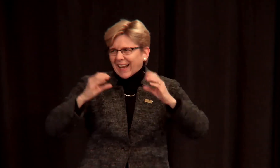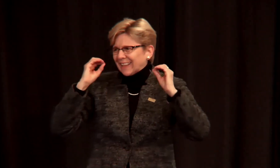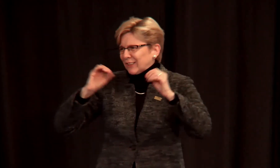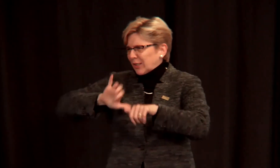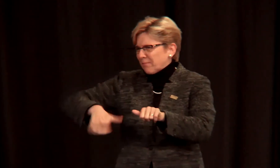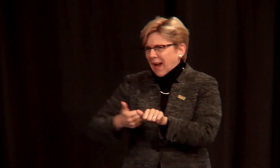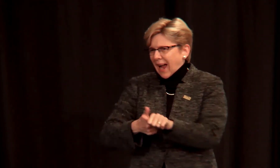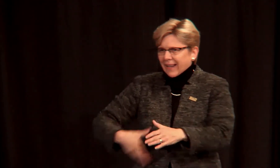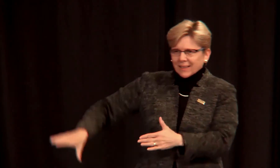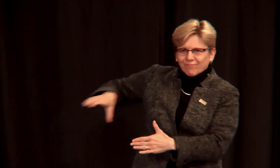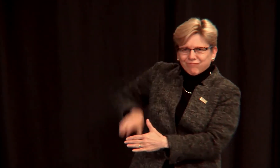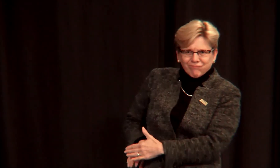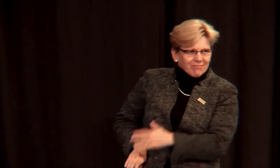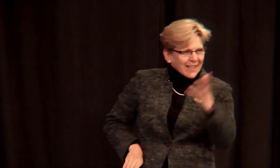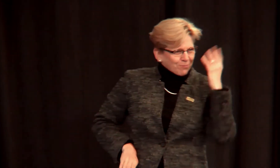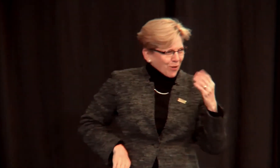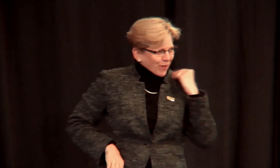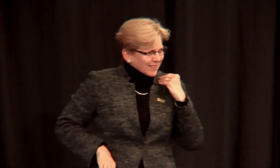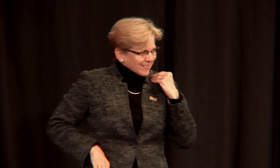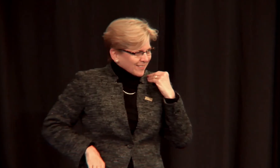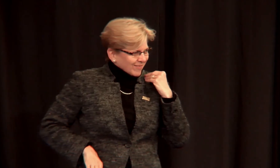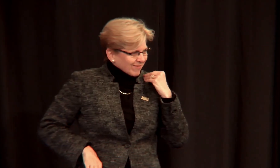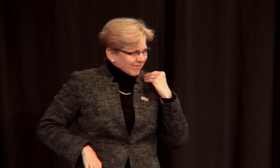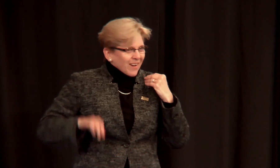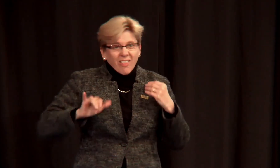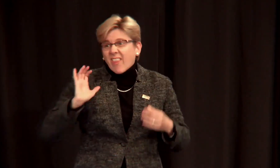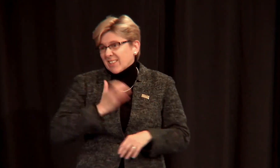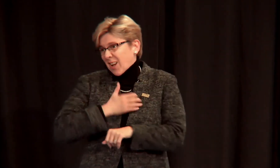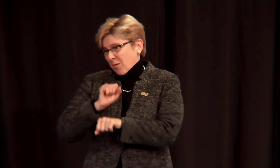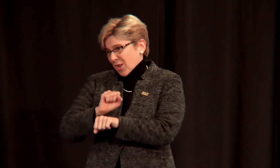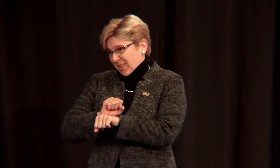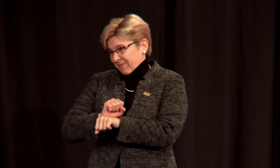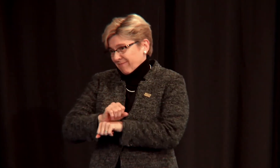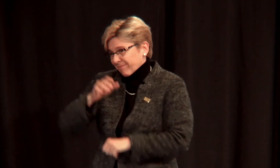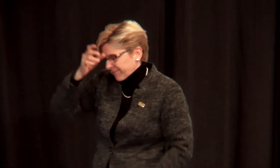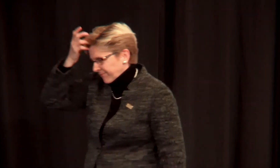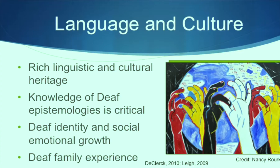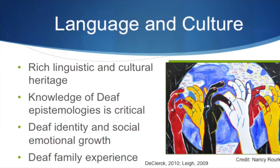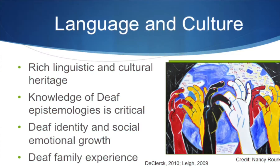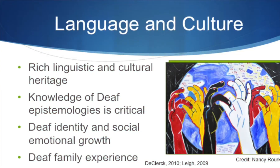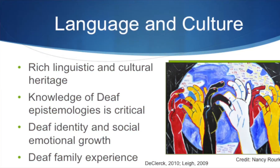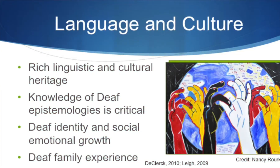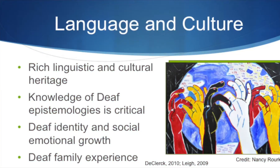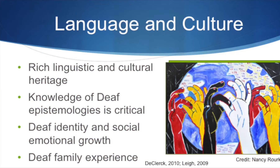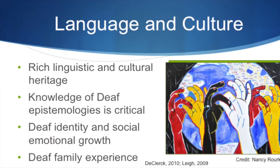of research, thinking, teaching and experience in our pocket? That is our work.